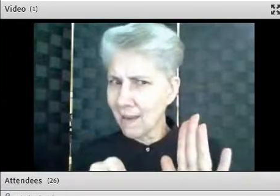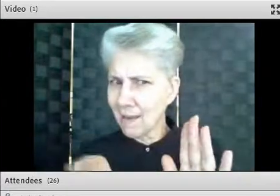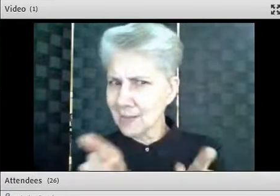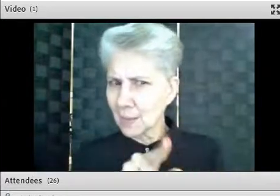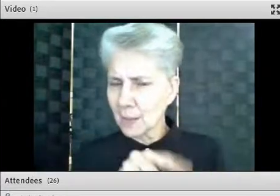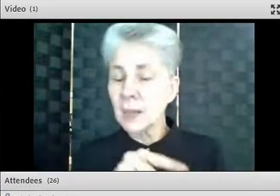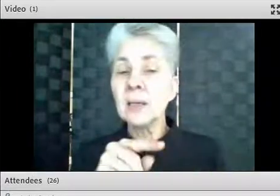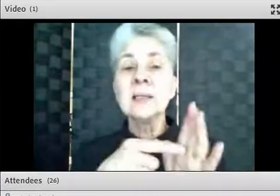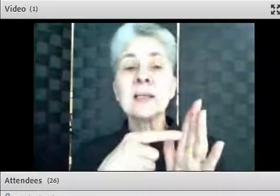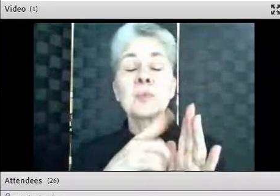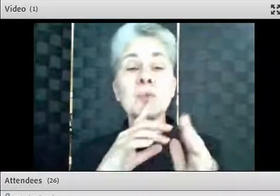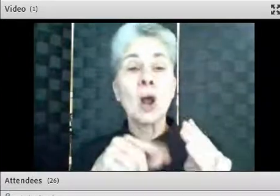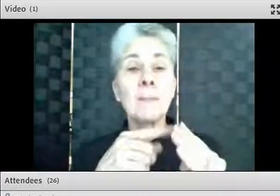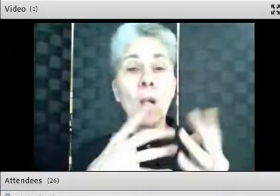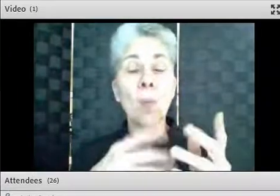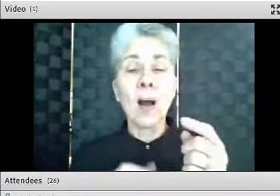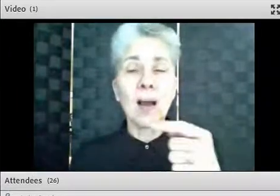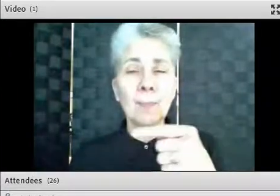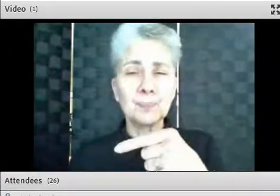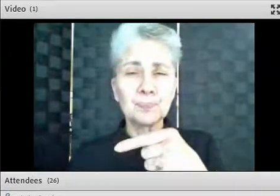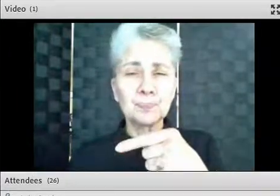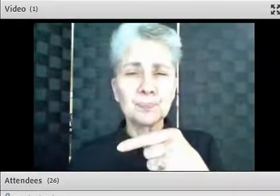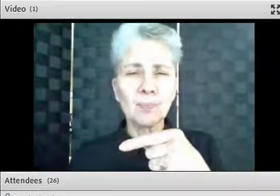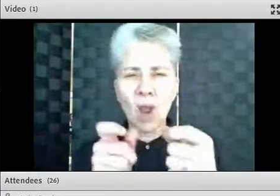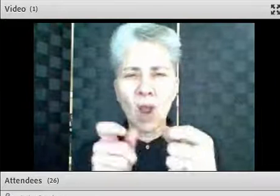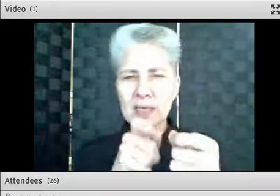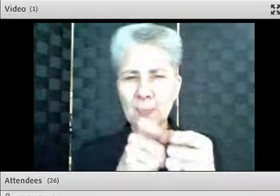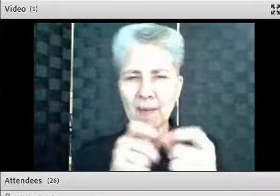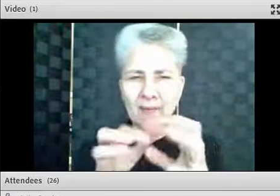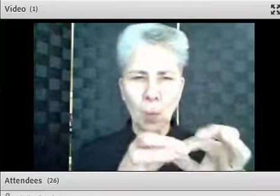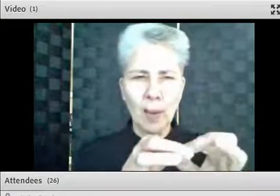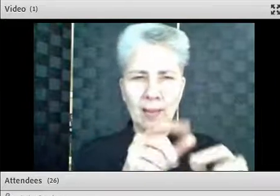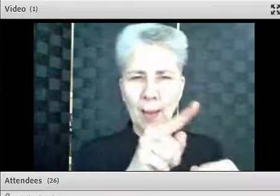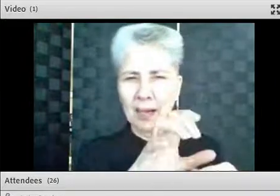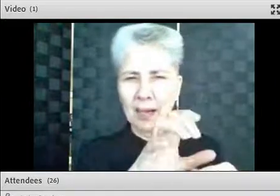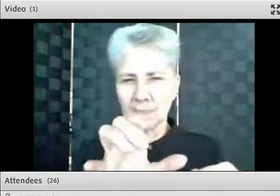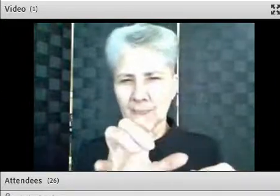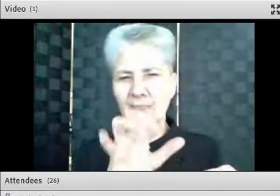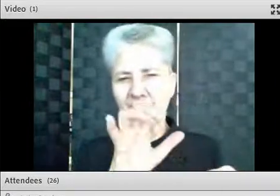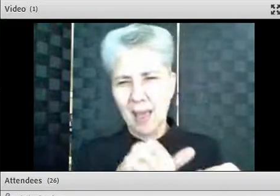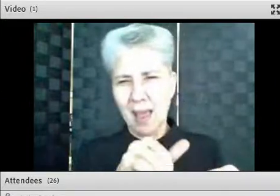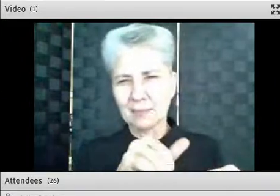What we're talking about here with these Cutters are specific to Library of Congress classification, okay,